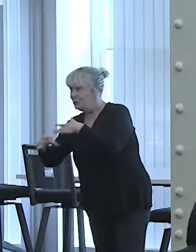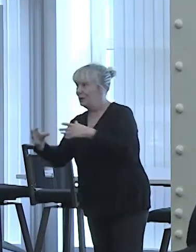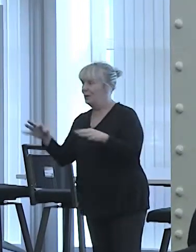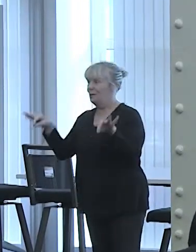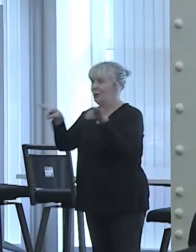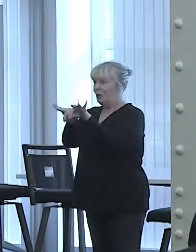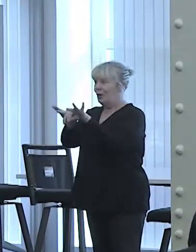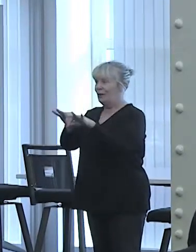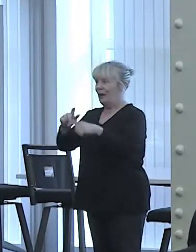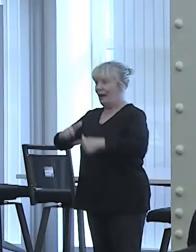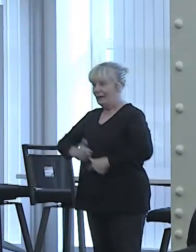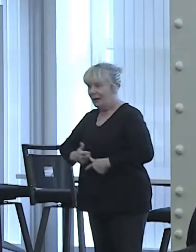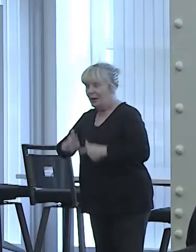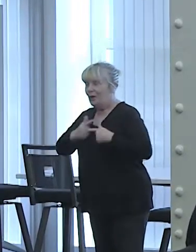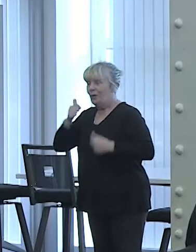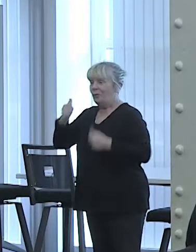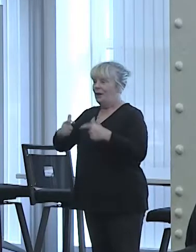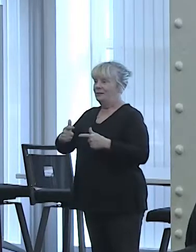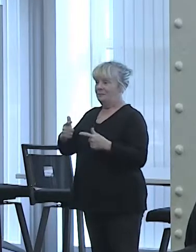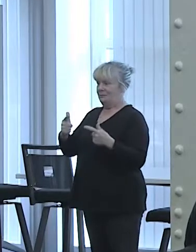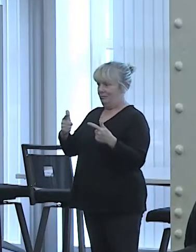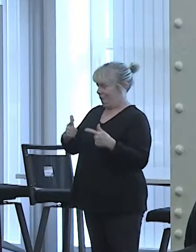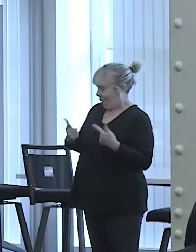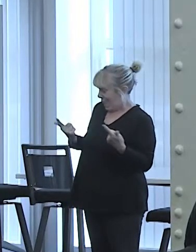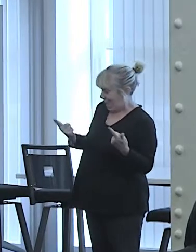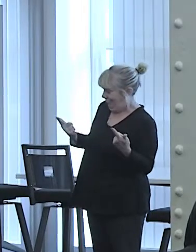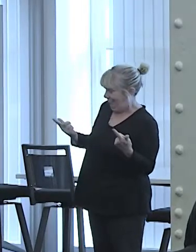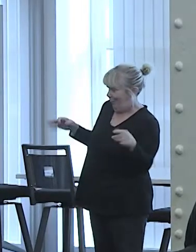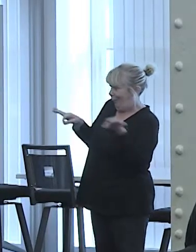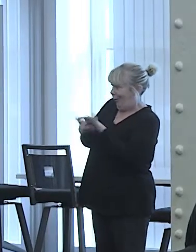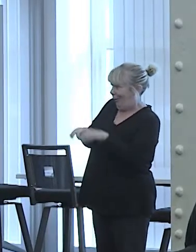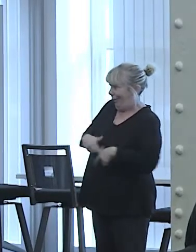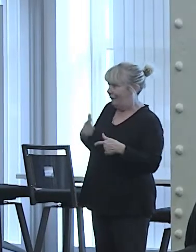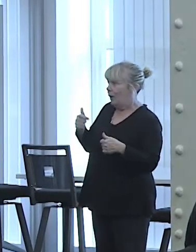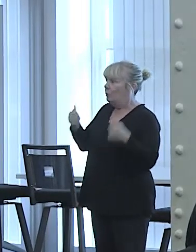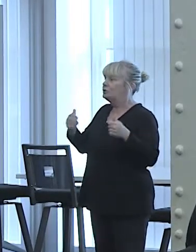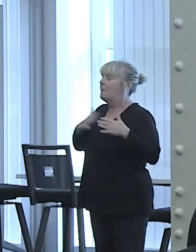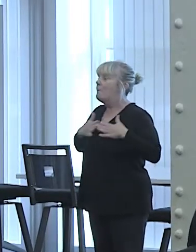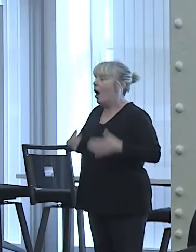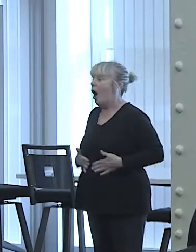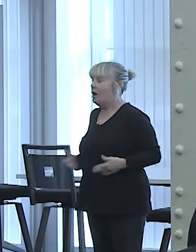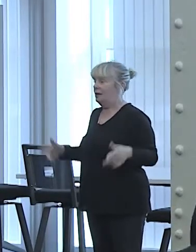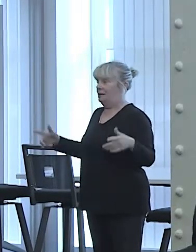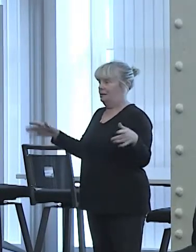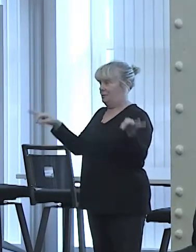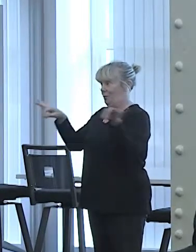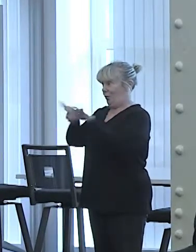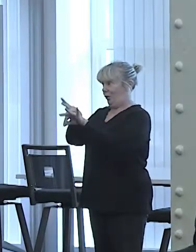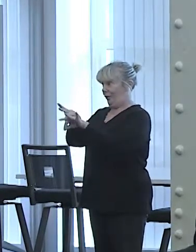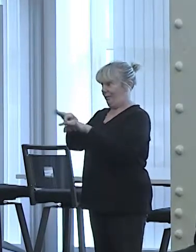Which lives are worth living. Which bodies are worth inhabiting. And so an understanding of able-ism